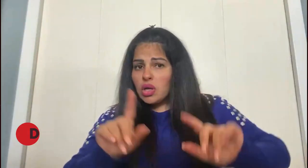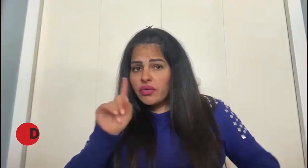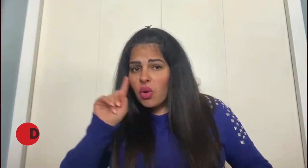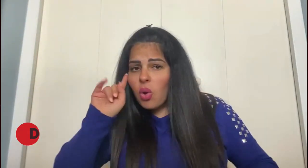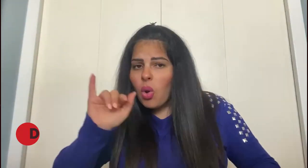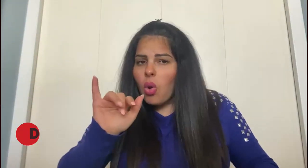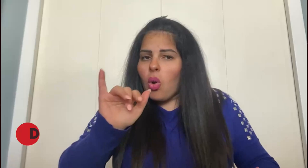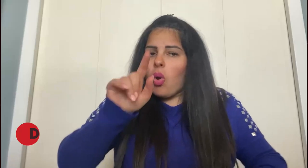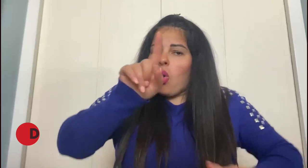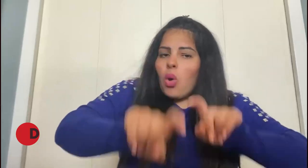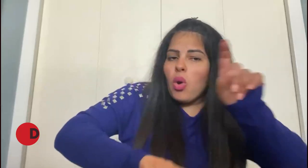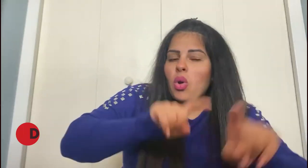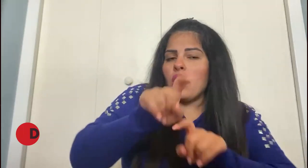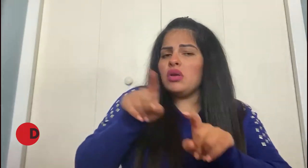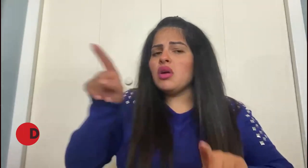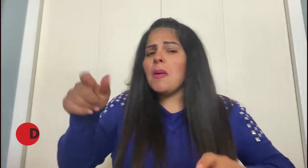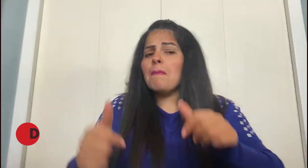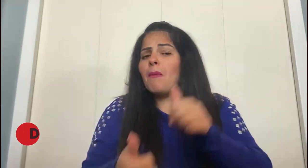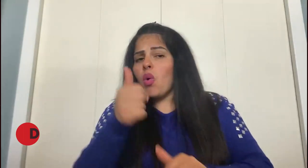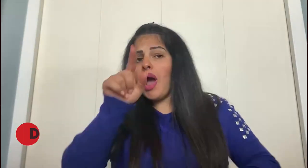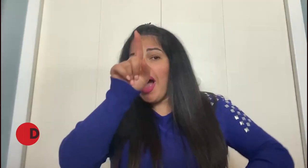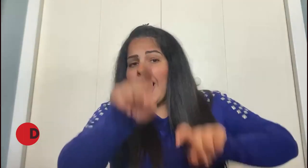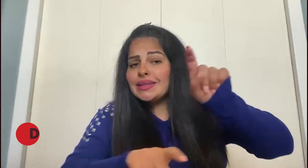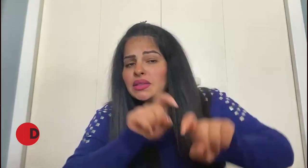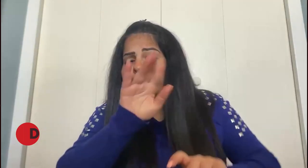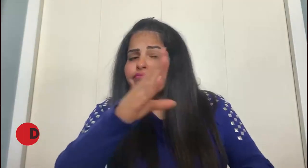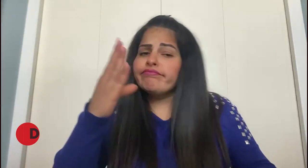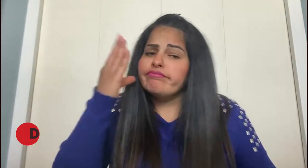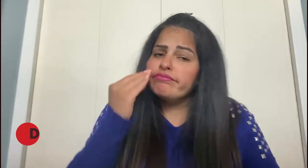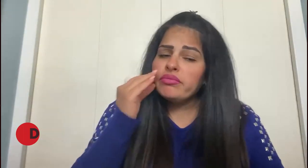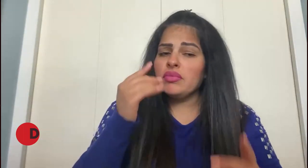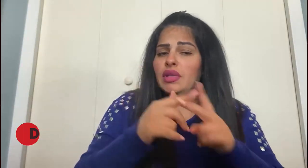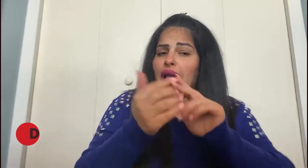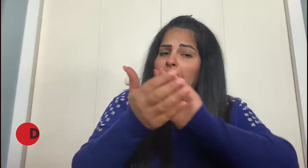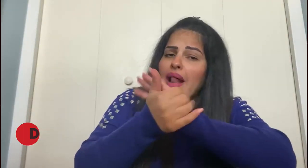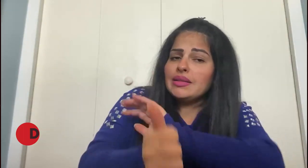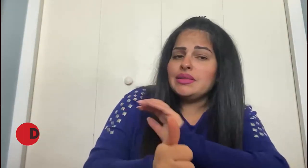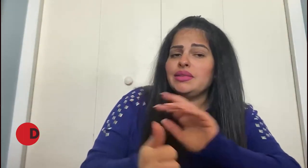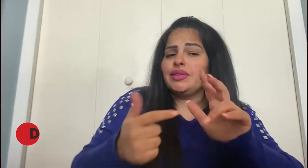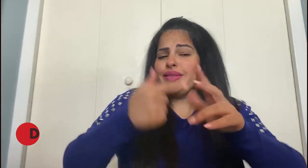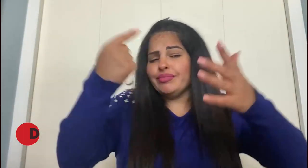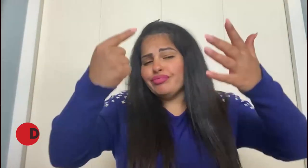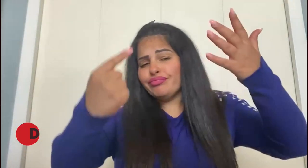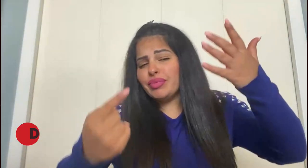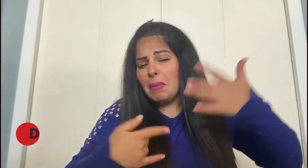Most employers did not ask me about my skills or knowledge but